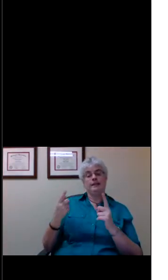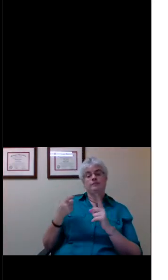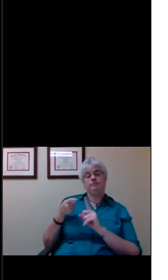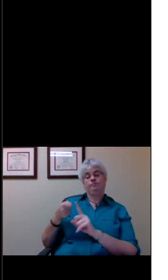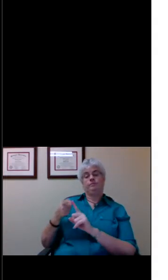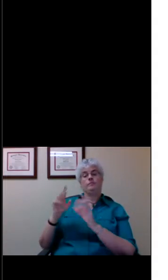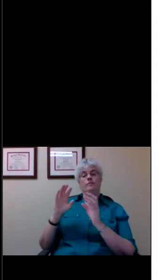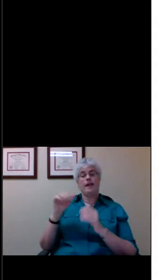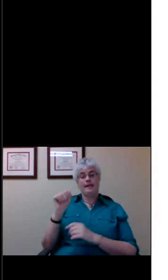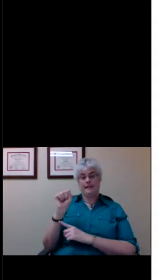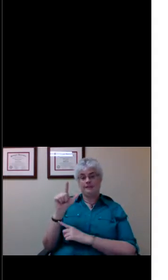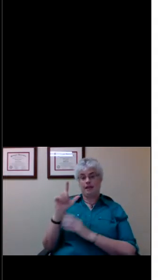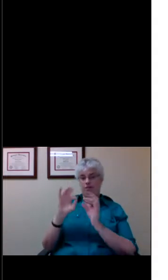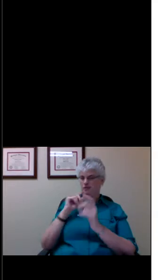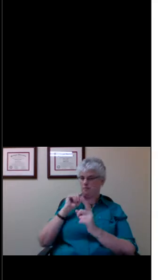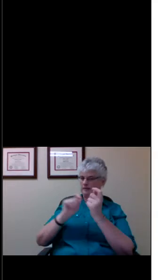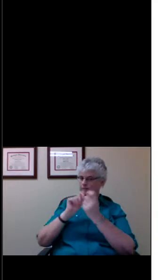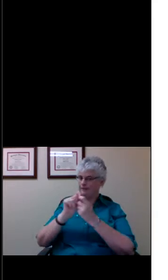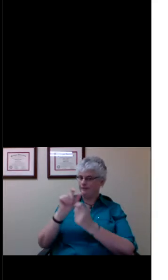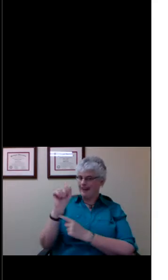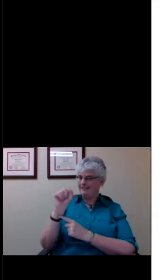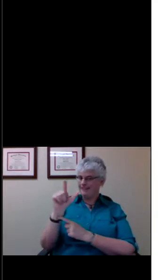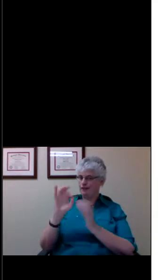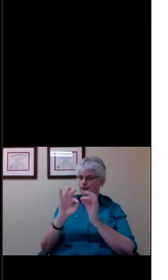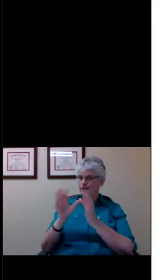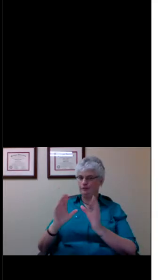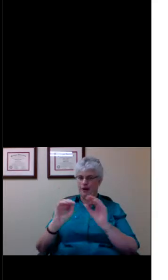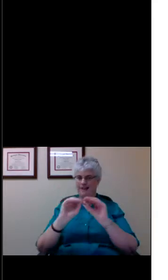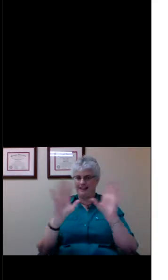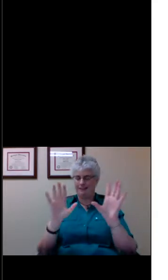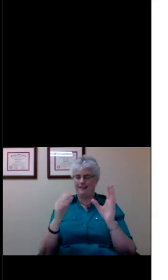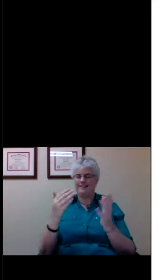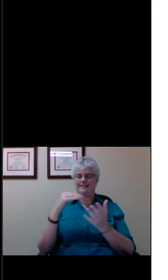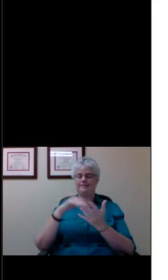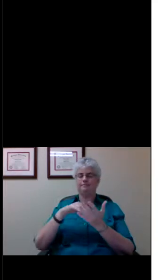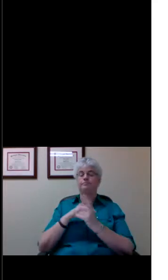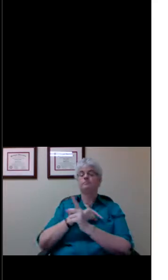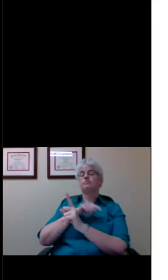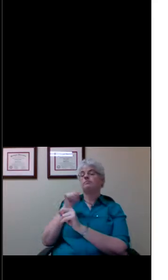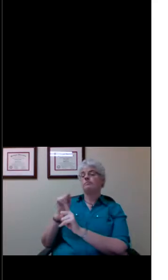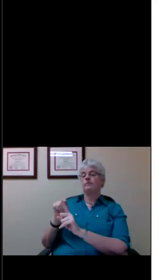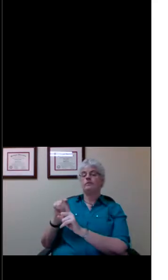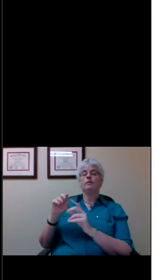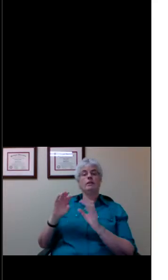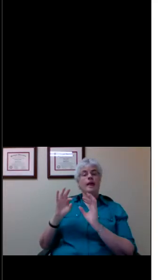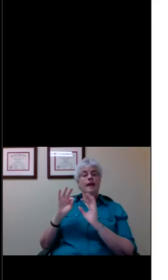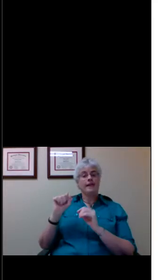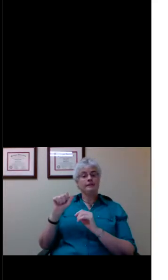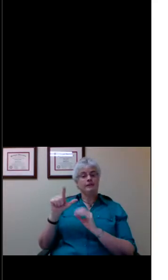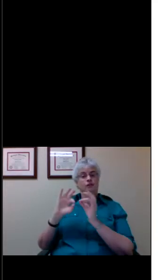One of the things that- I'm talking specifically about ASL interpreters, so again I want to clarify that,